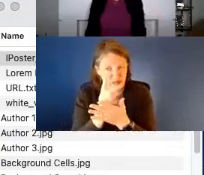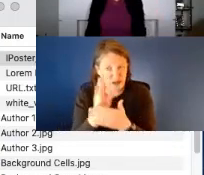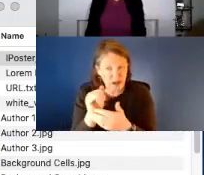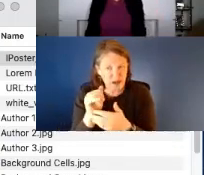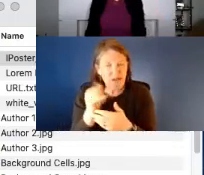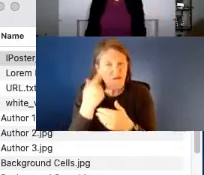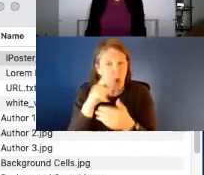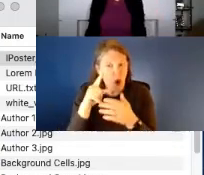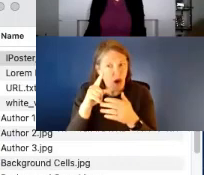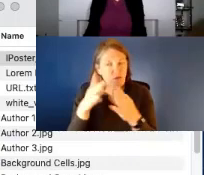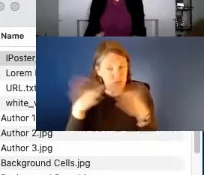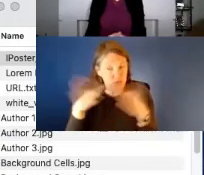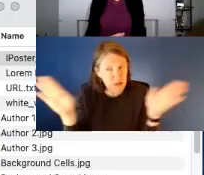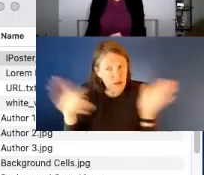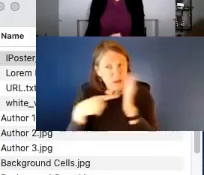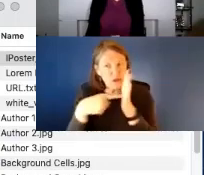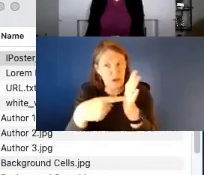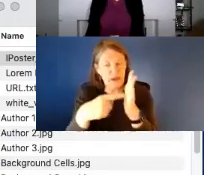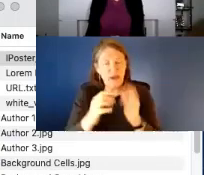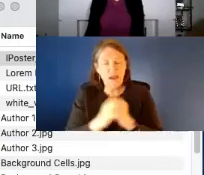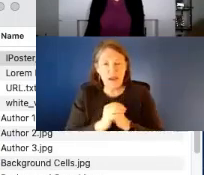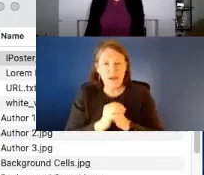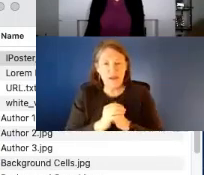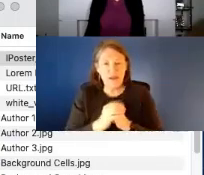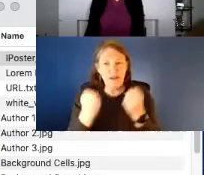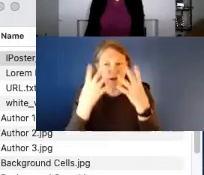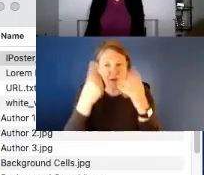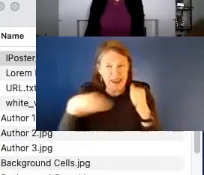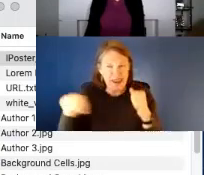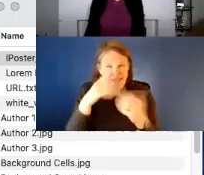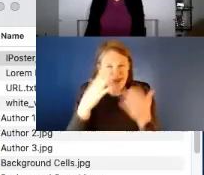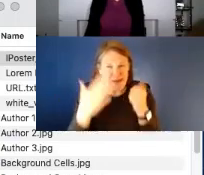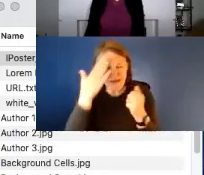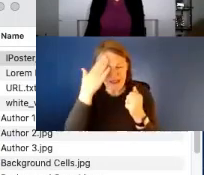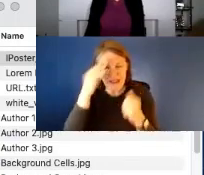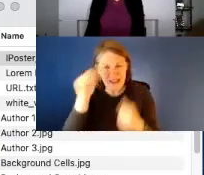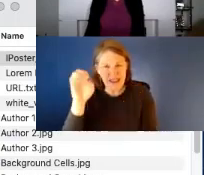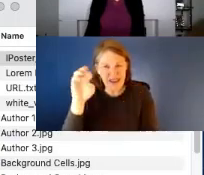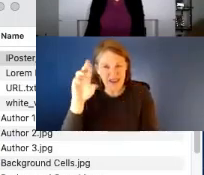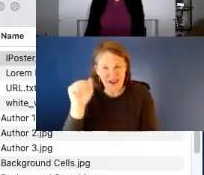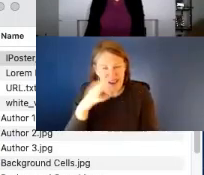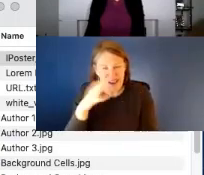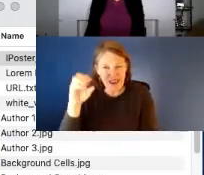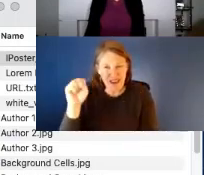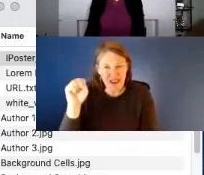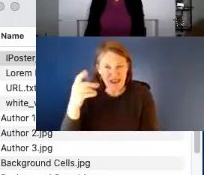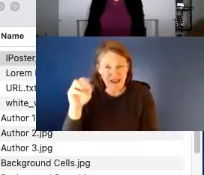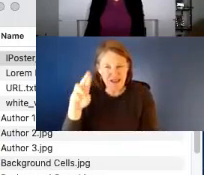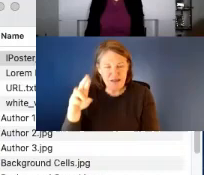07:35:06 So many of you may be aware that AERA and the Spencer foundation joint team